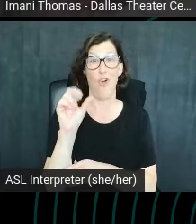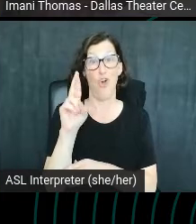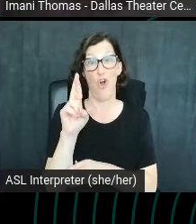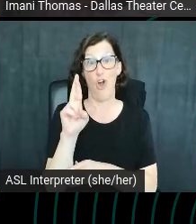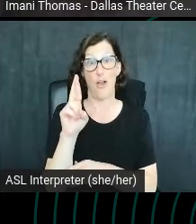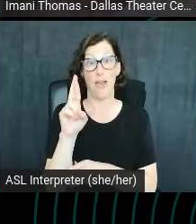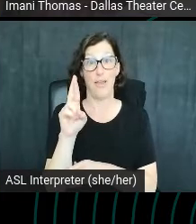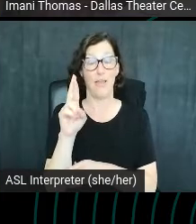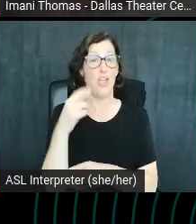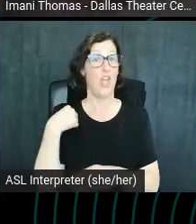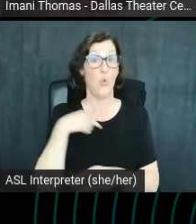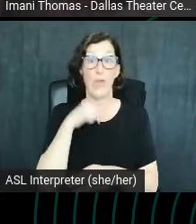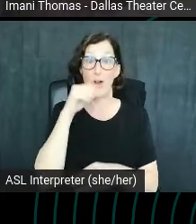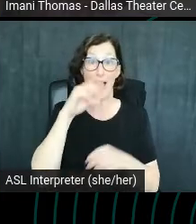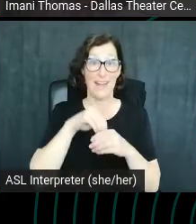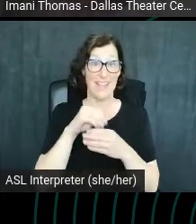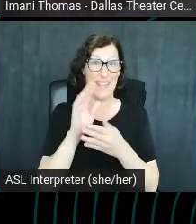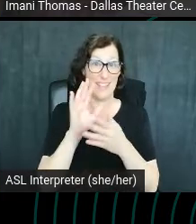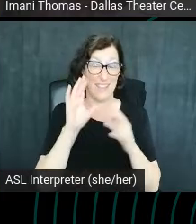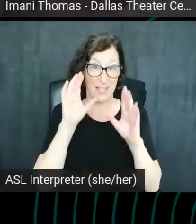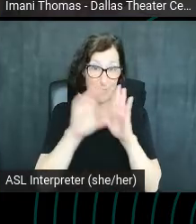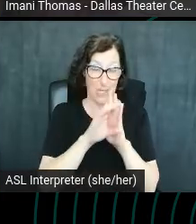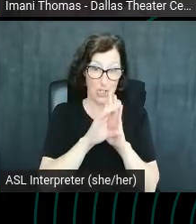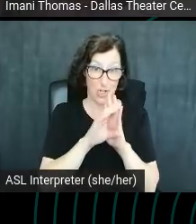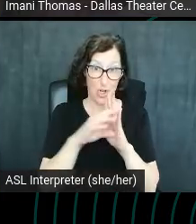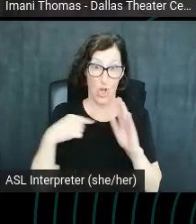We're both ironically and hilariously camera shy.